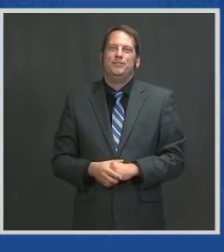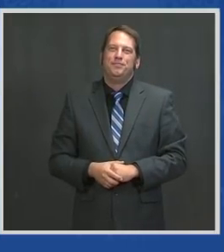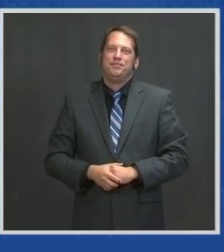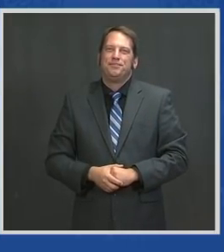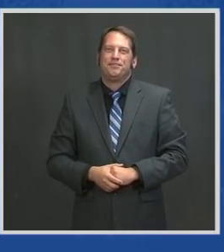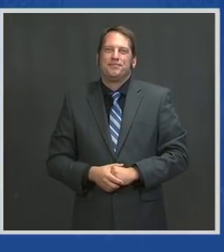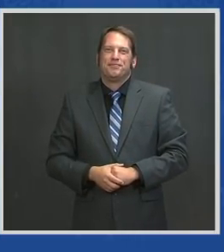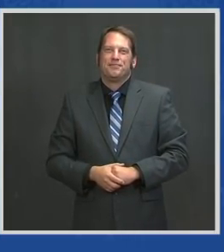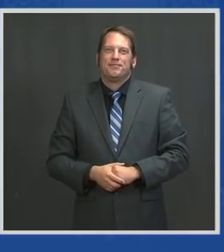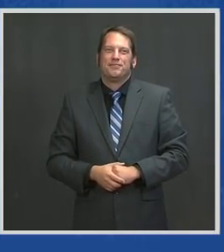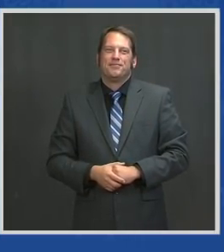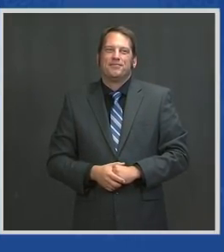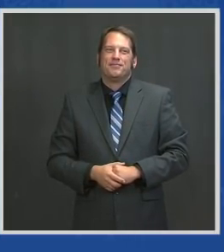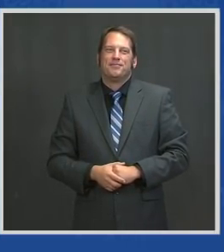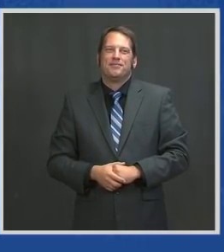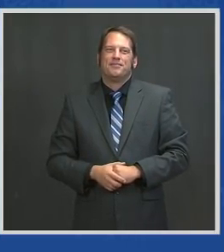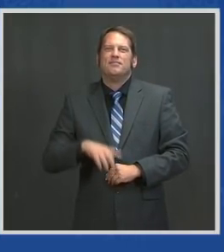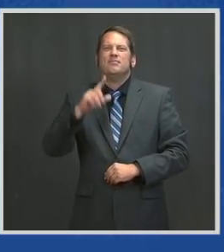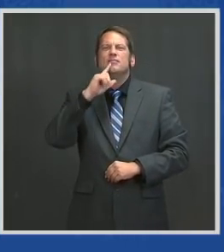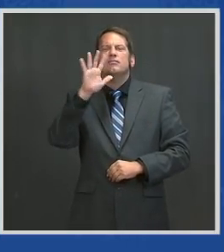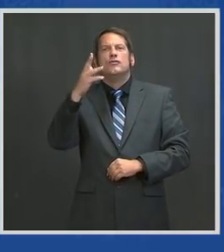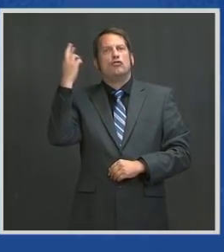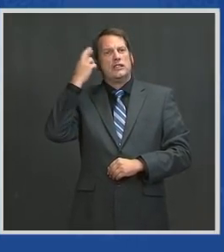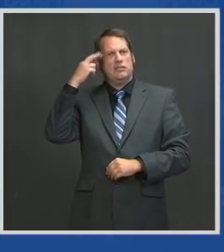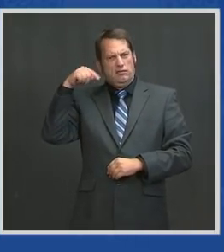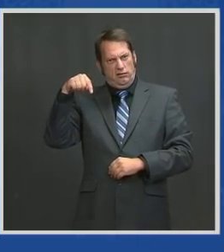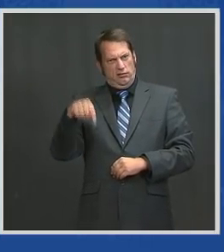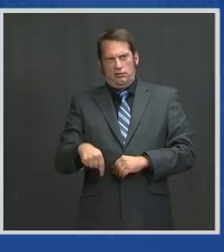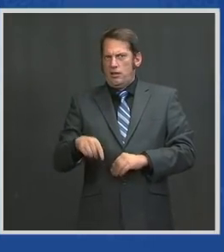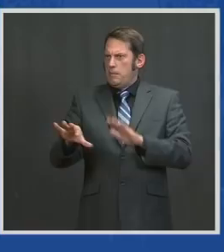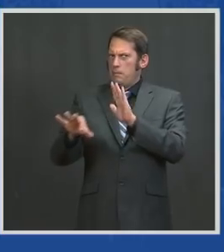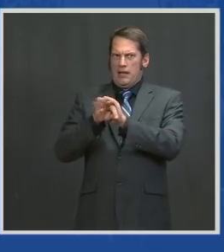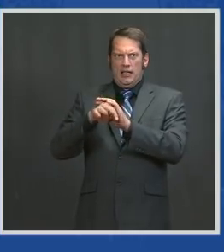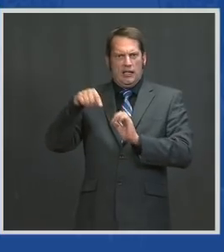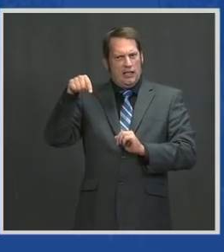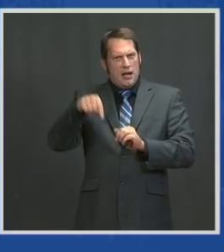So why here, why pick a tiny cluster of bases across the pond?